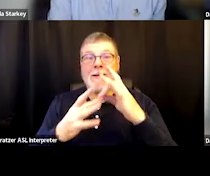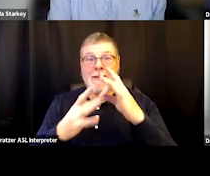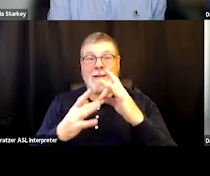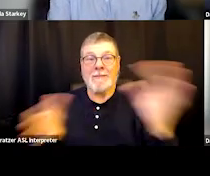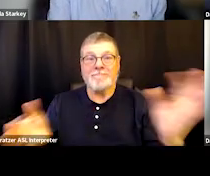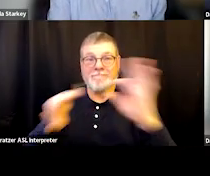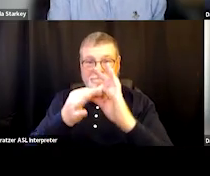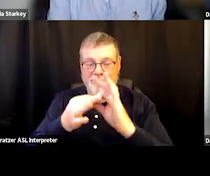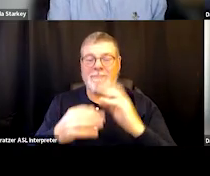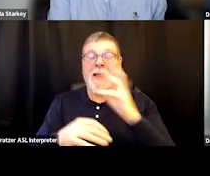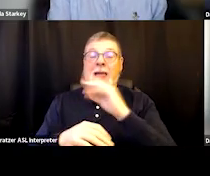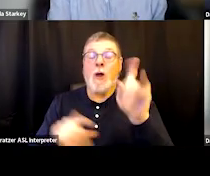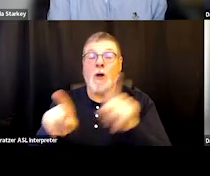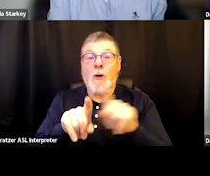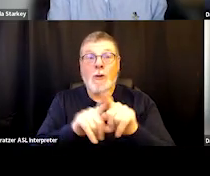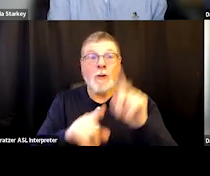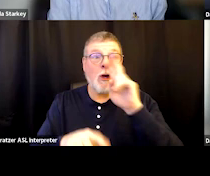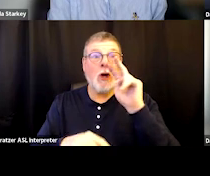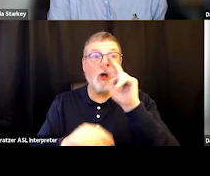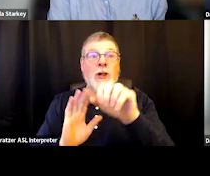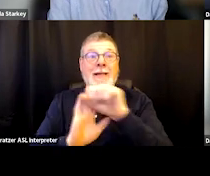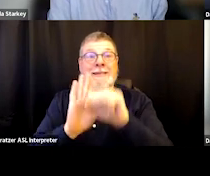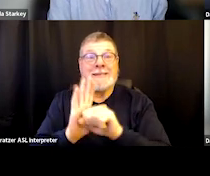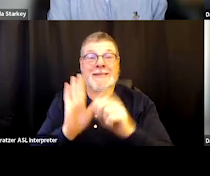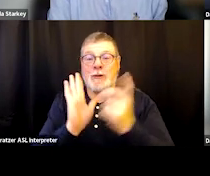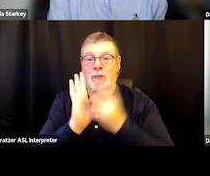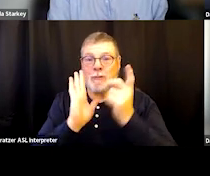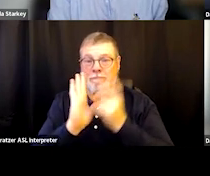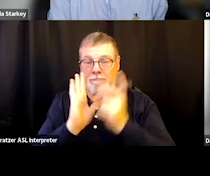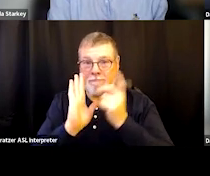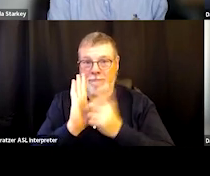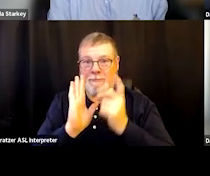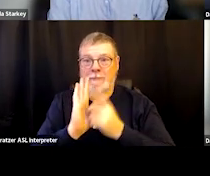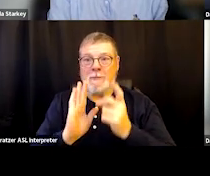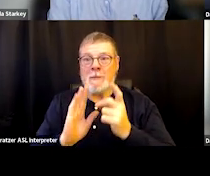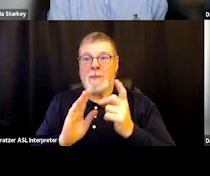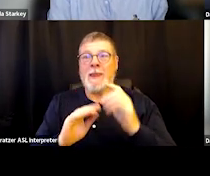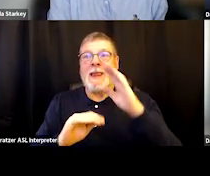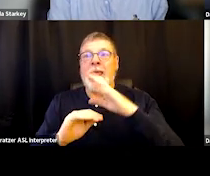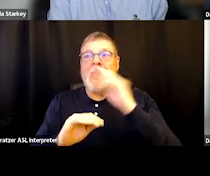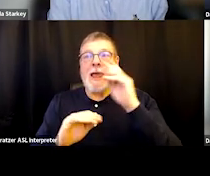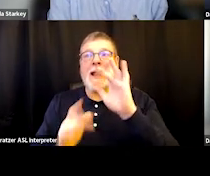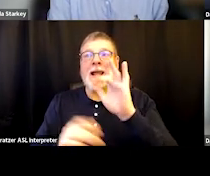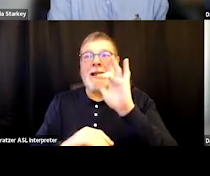You can also look at the SOAR state directory on the SOAR Works website, and click on your state,